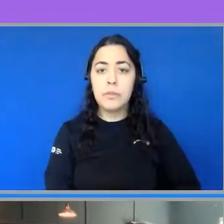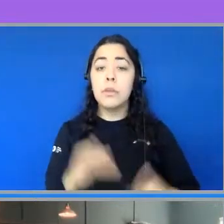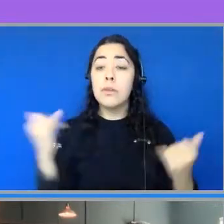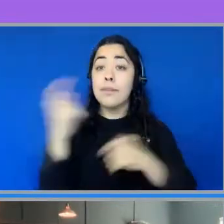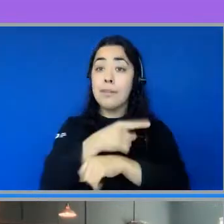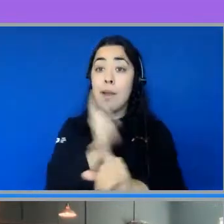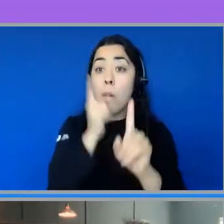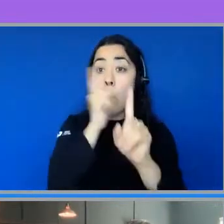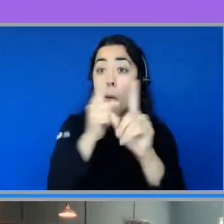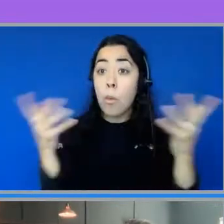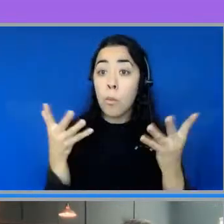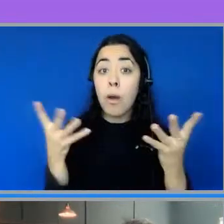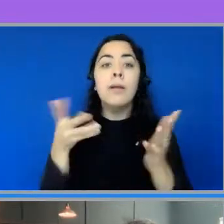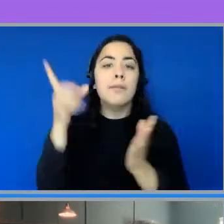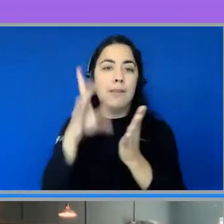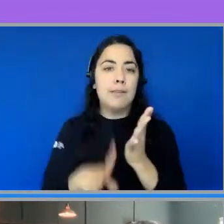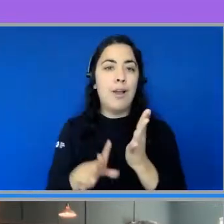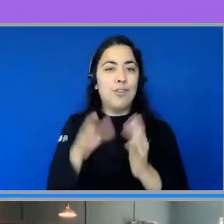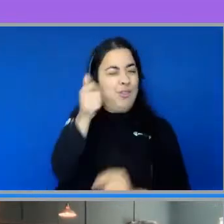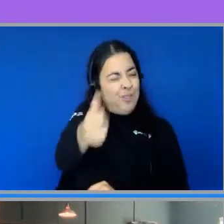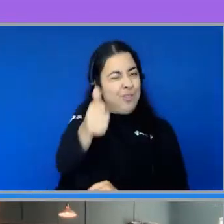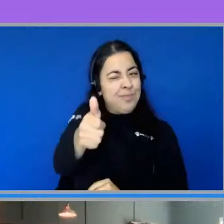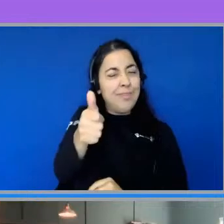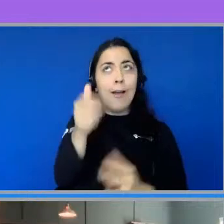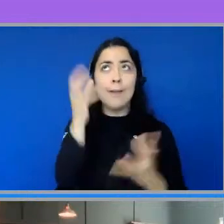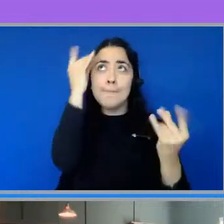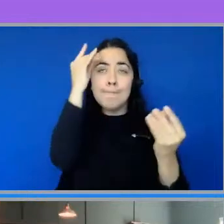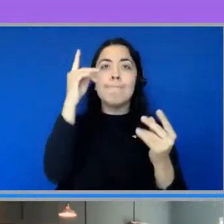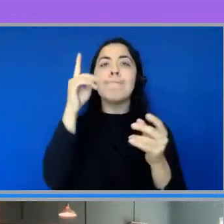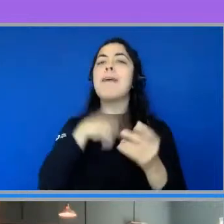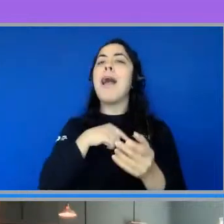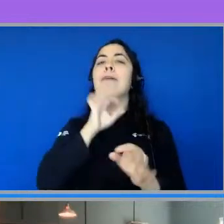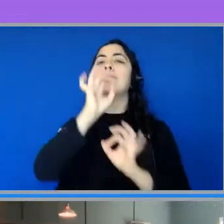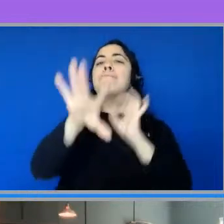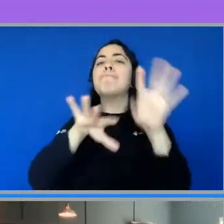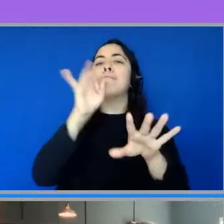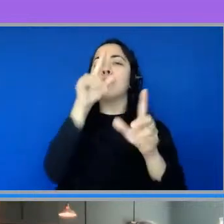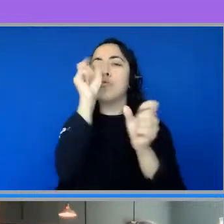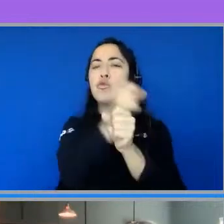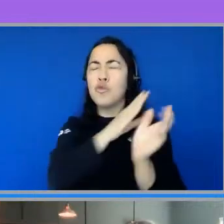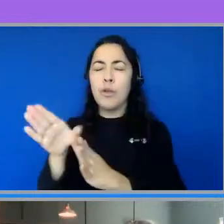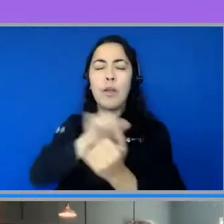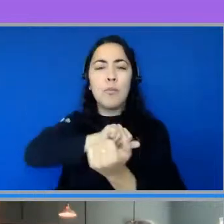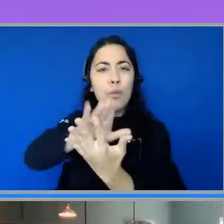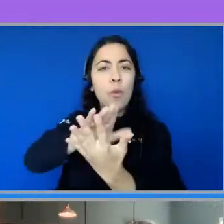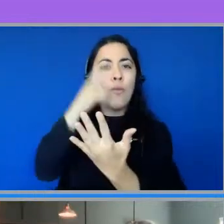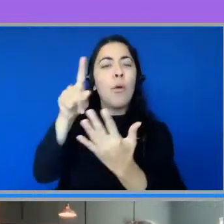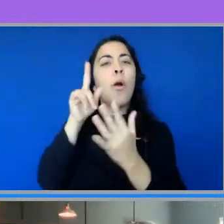big goal for the day is to equip designers like yourselves with some practical strategies and approaches to common